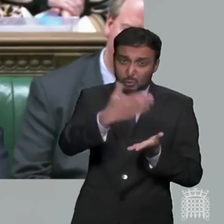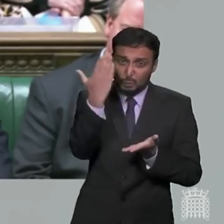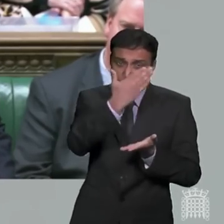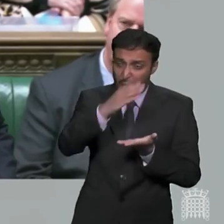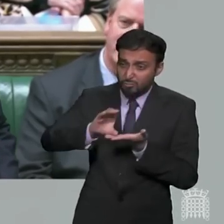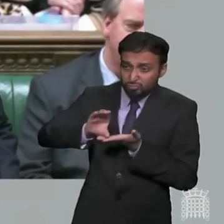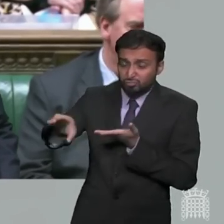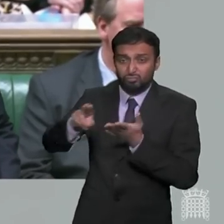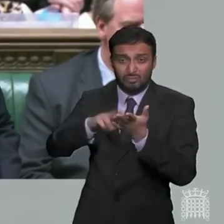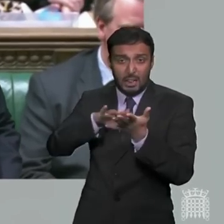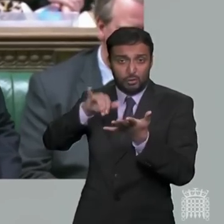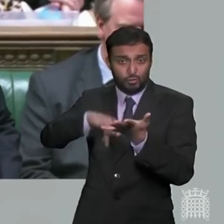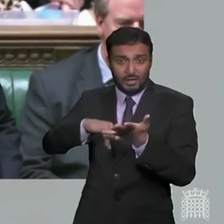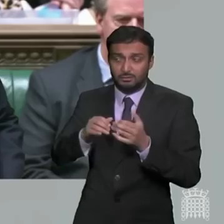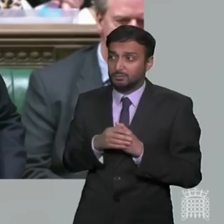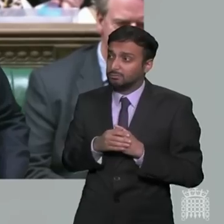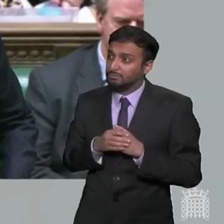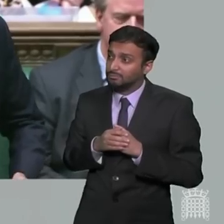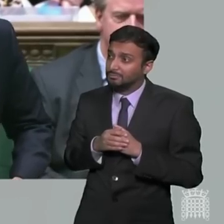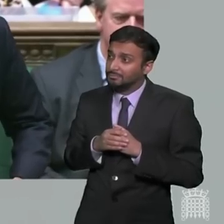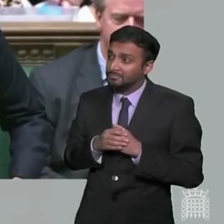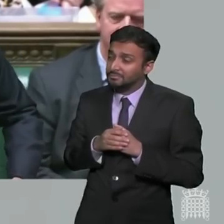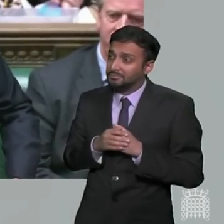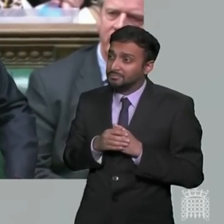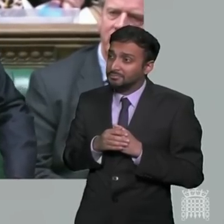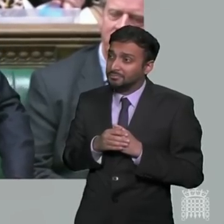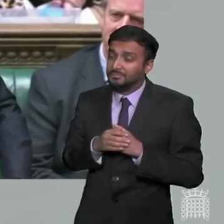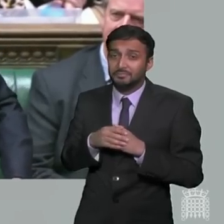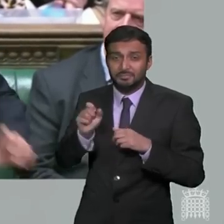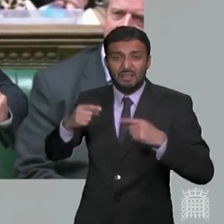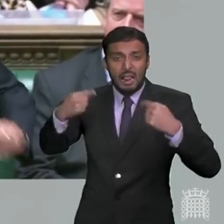and we have delivered a deal to tackle illegal migration.